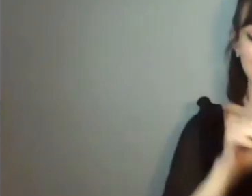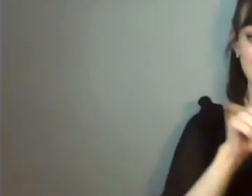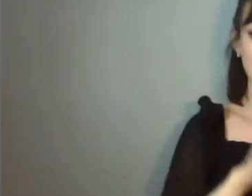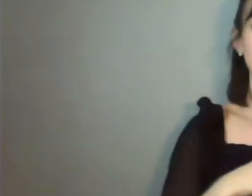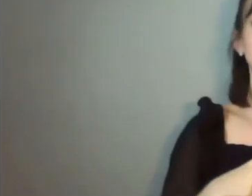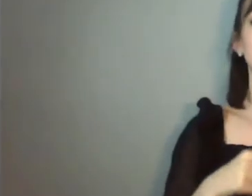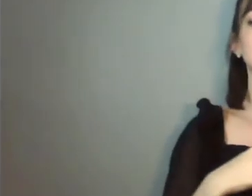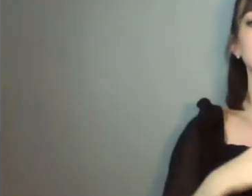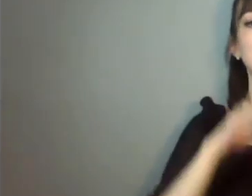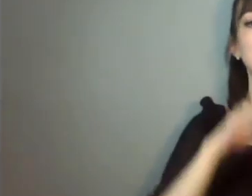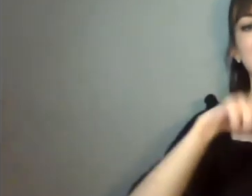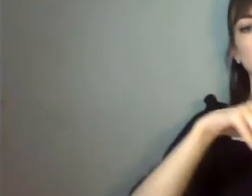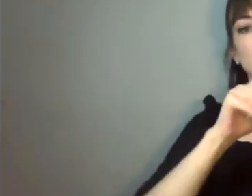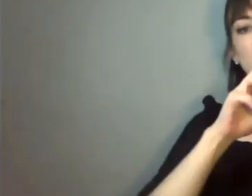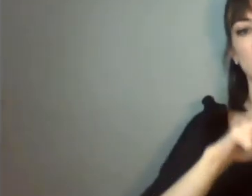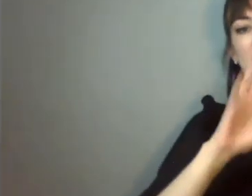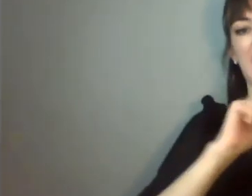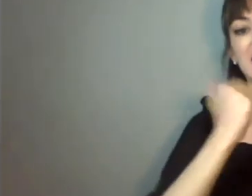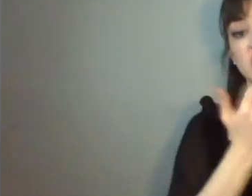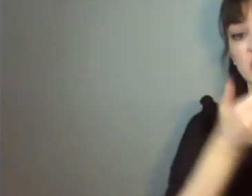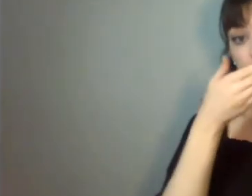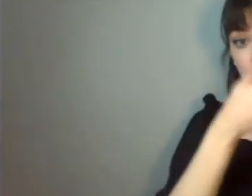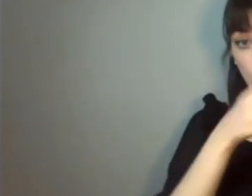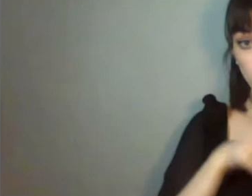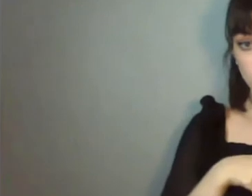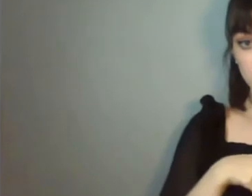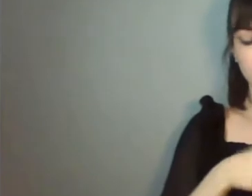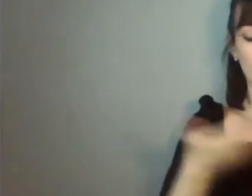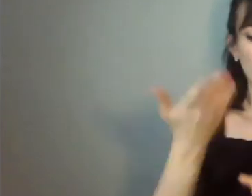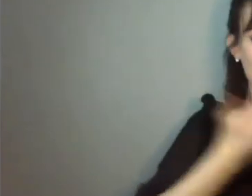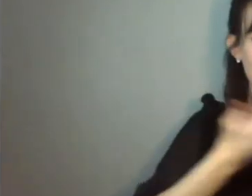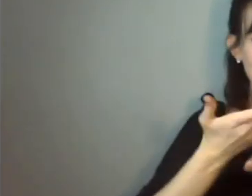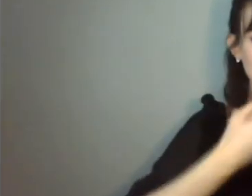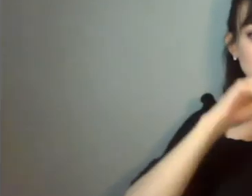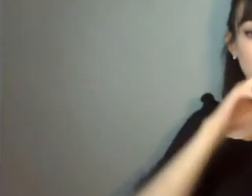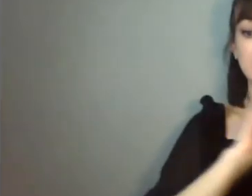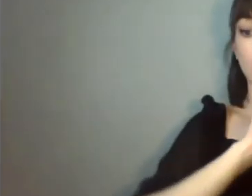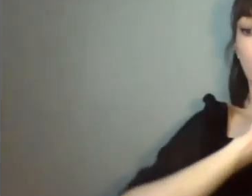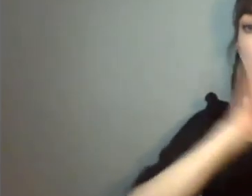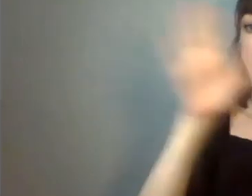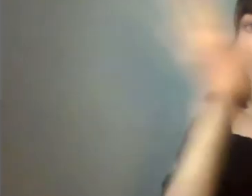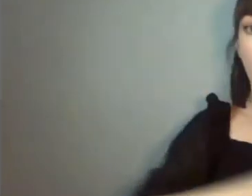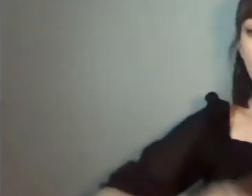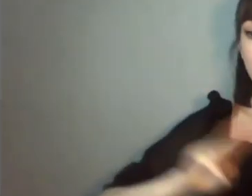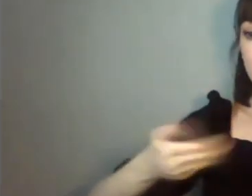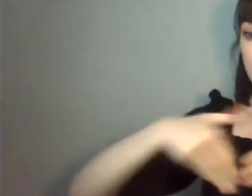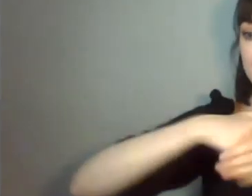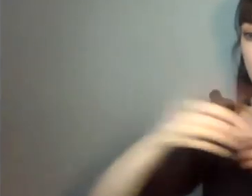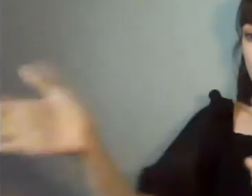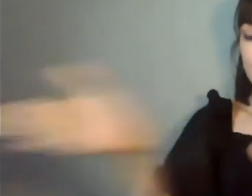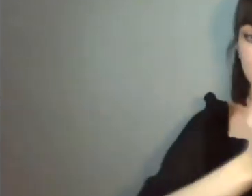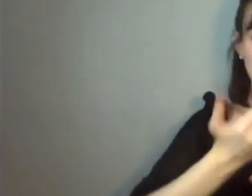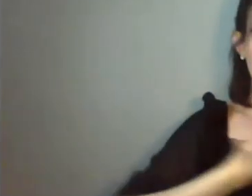approach to that engagement, that all stakeholders are engaged and that we learn from each other and